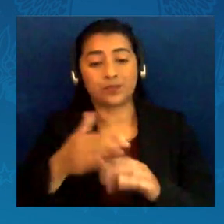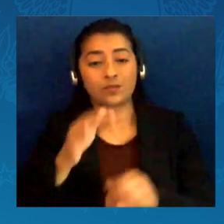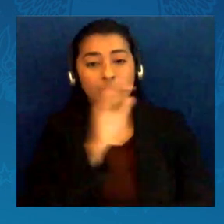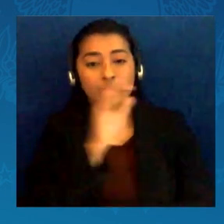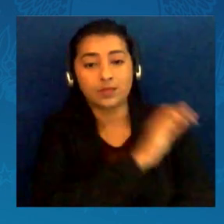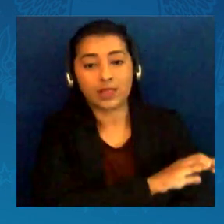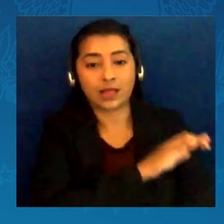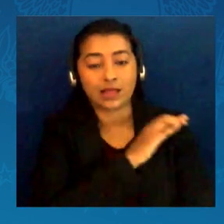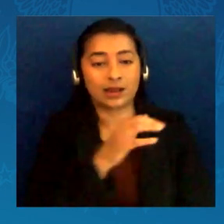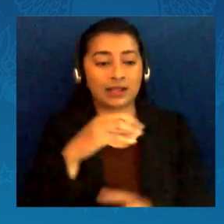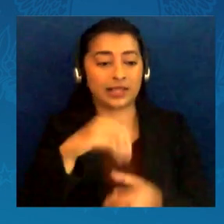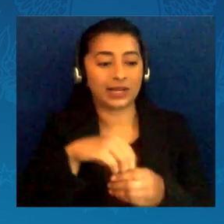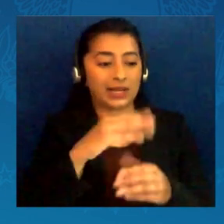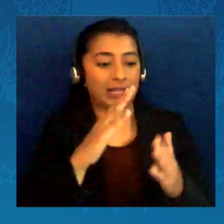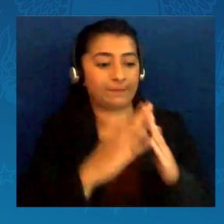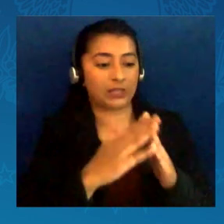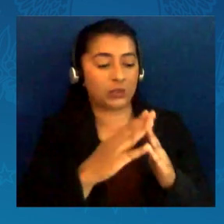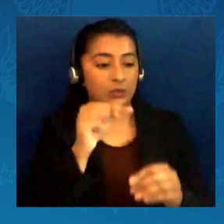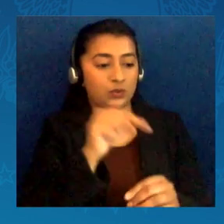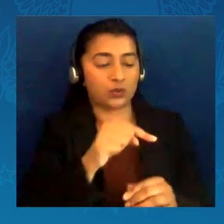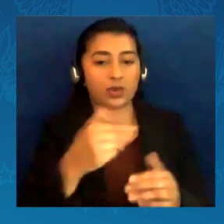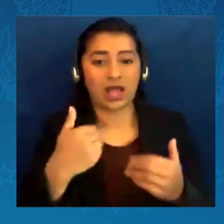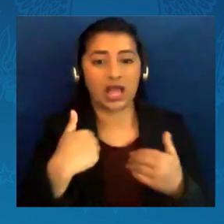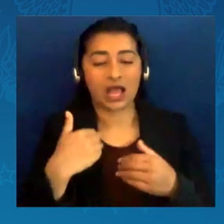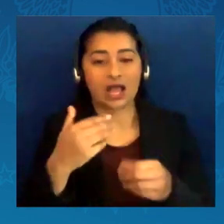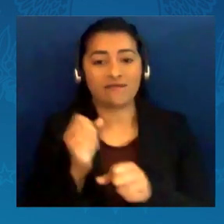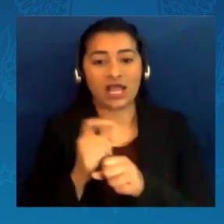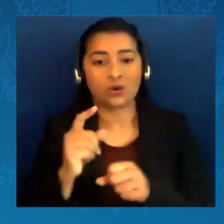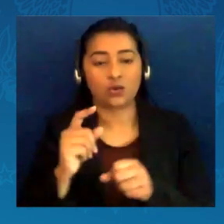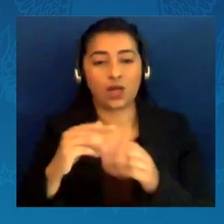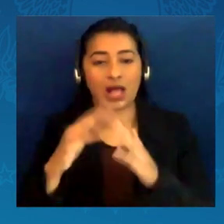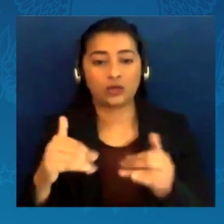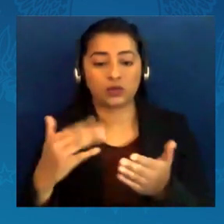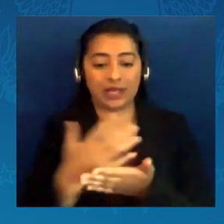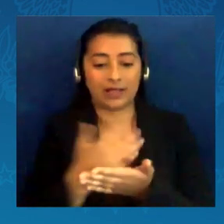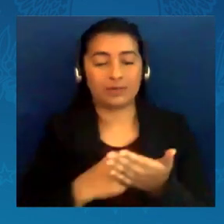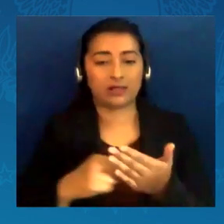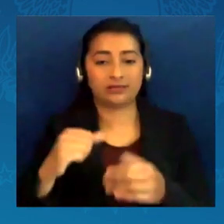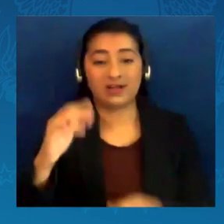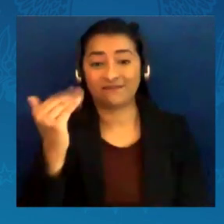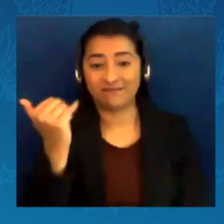with an annual household income of about fifteen thousand dollars a year, one five fifty thousand.